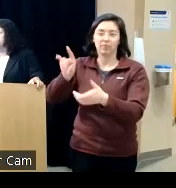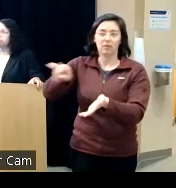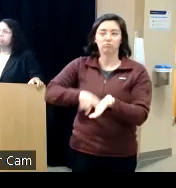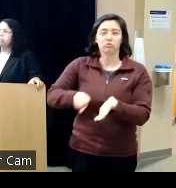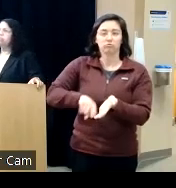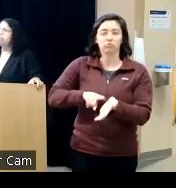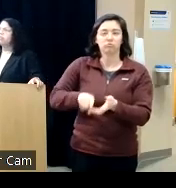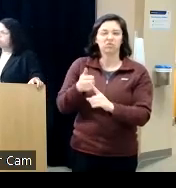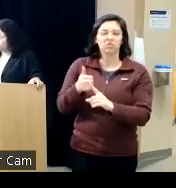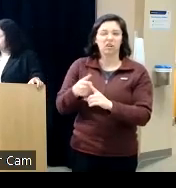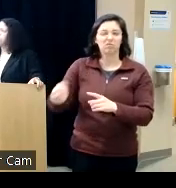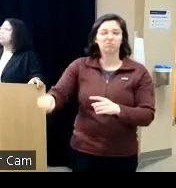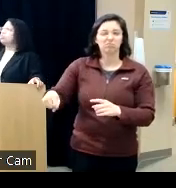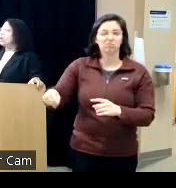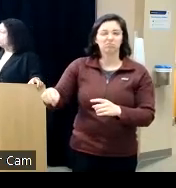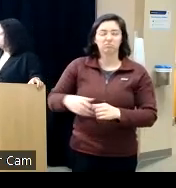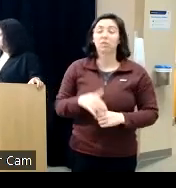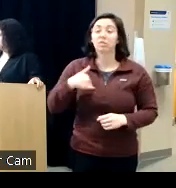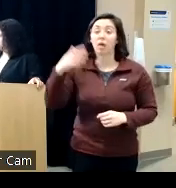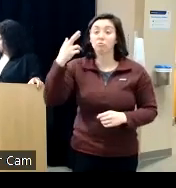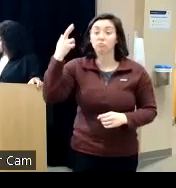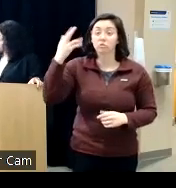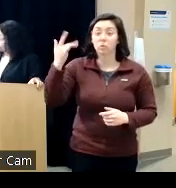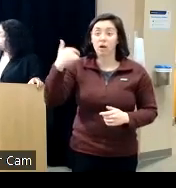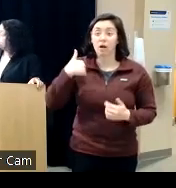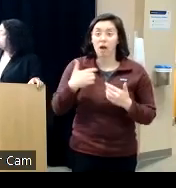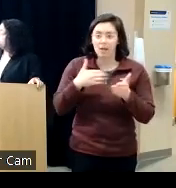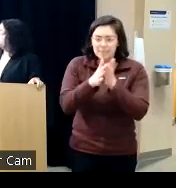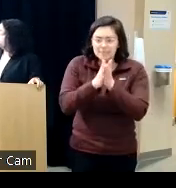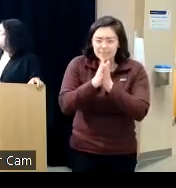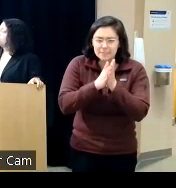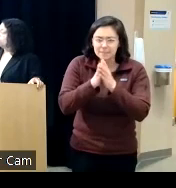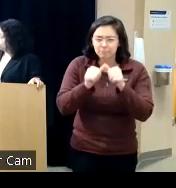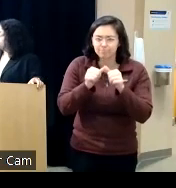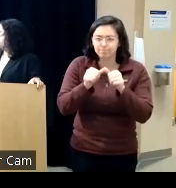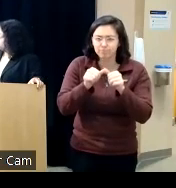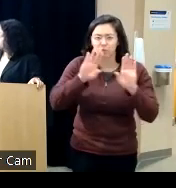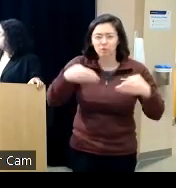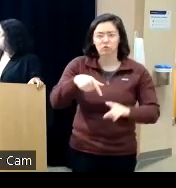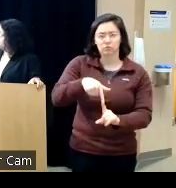um that was one of the reasons why I was so I've been so driven to focus on girls particularly